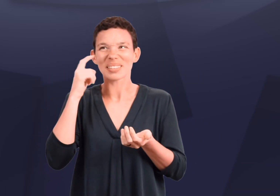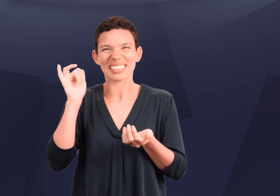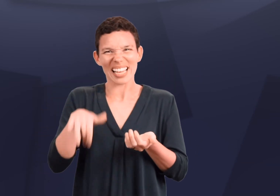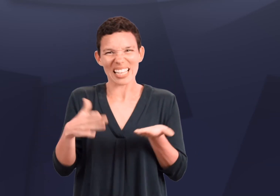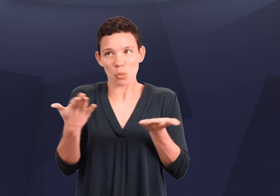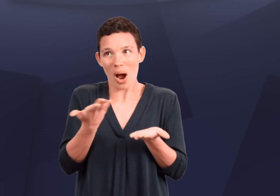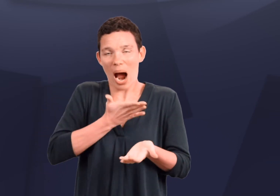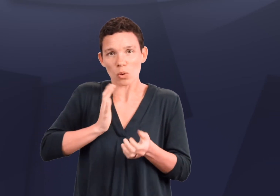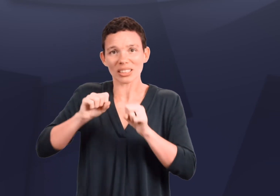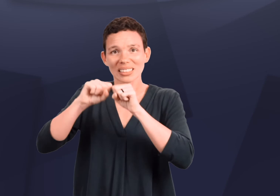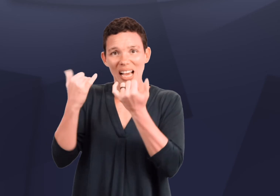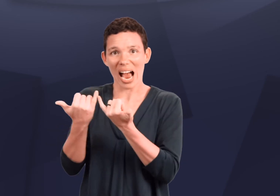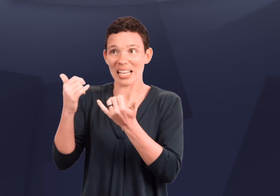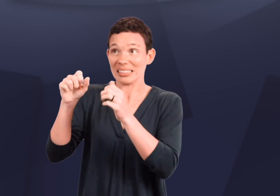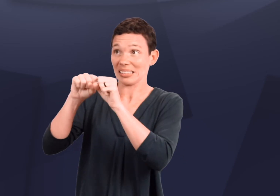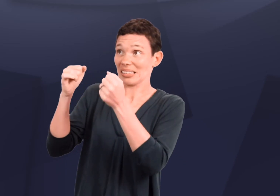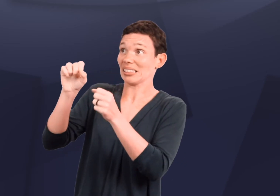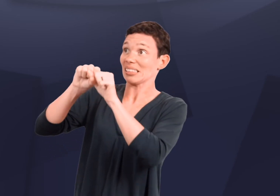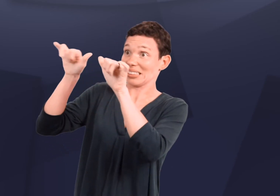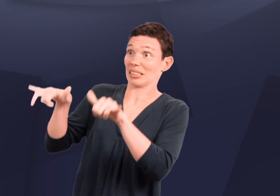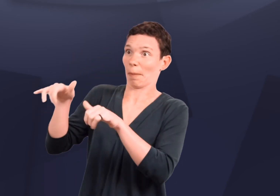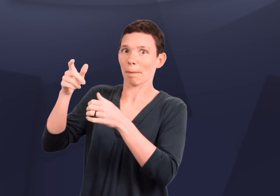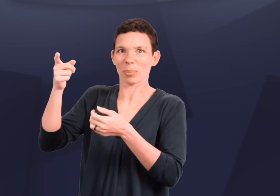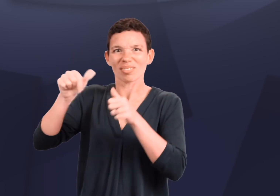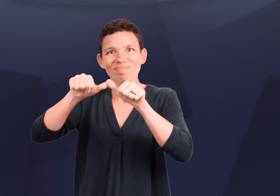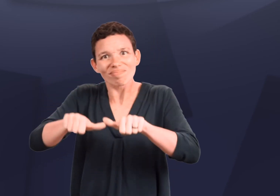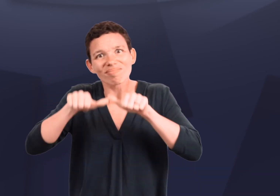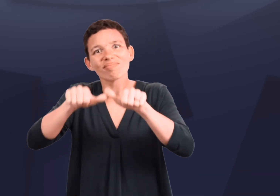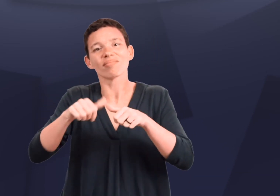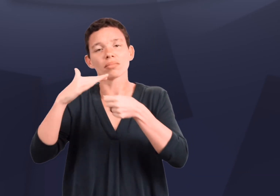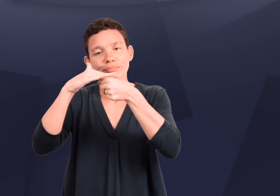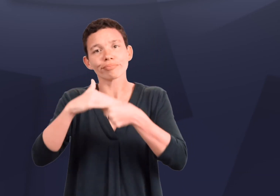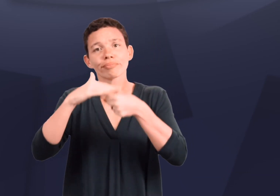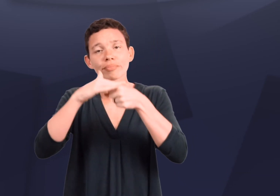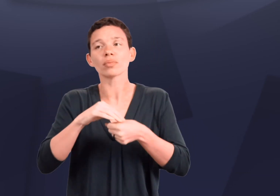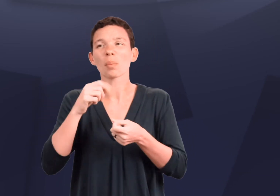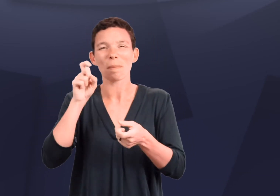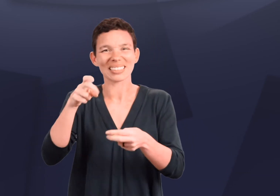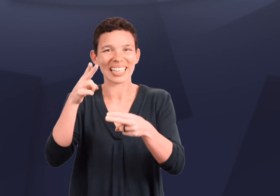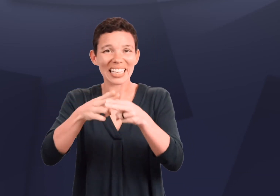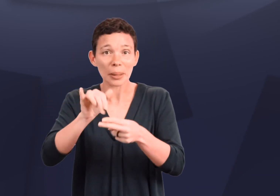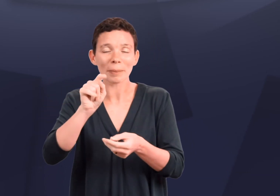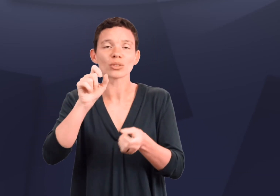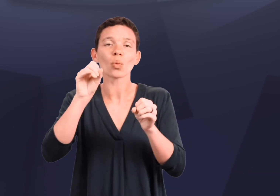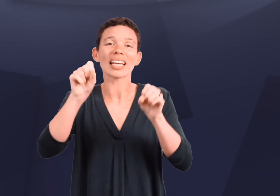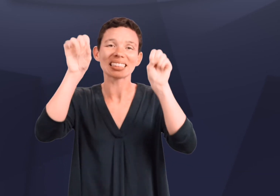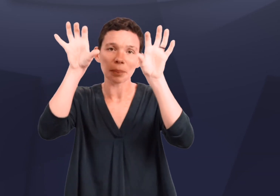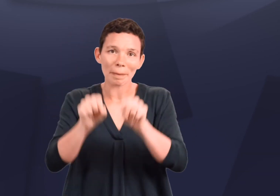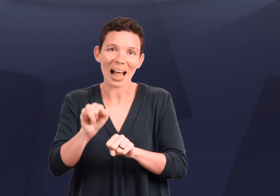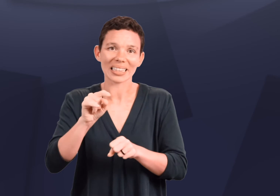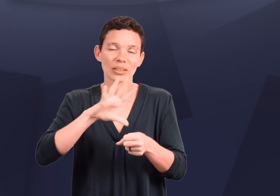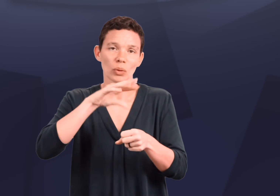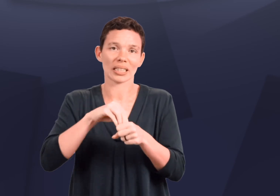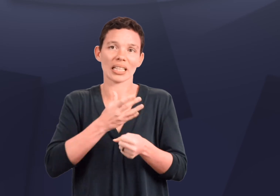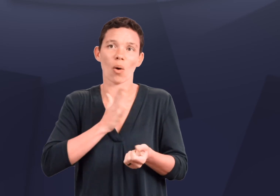It's not comfortable for me to name all of those oppressions, but our society and systems perpetuate harm to so many people.